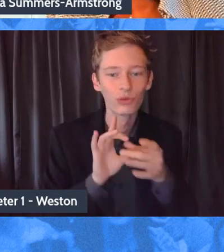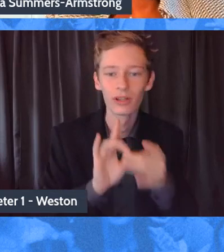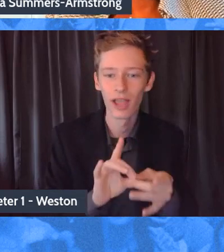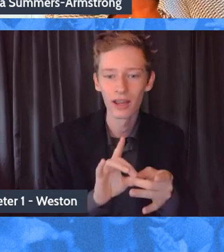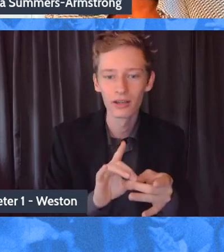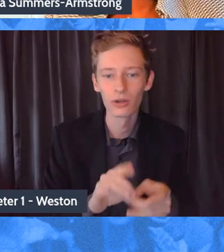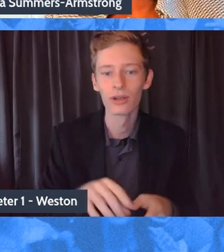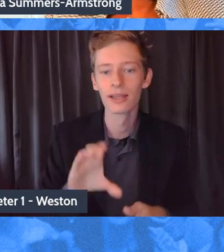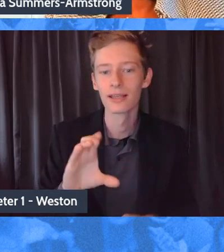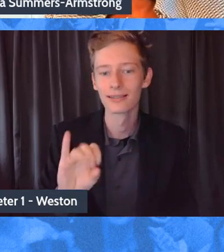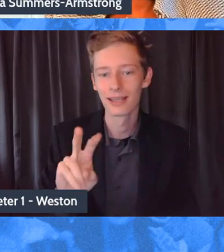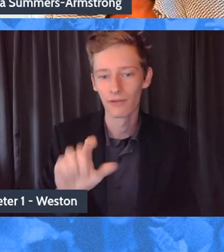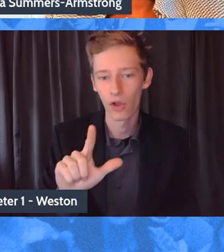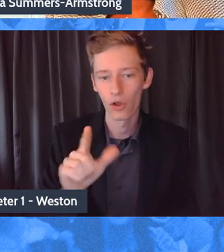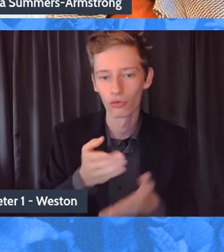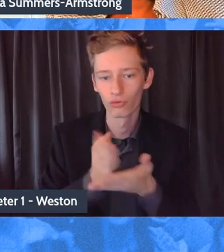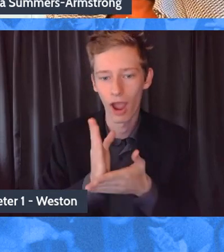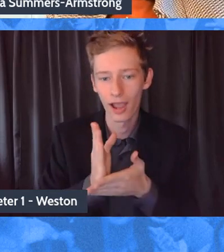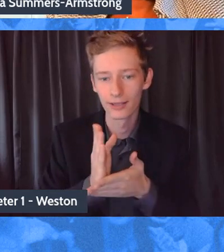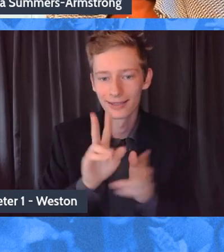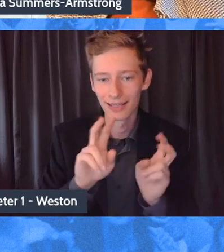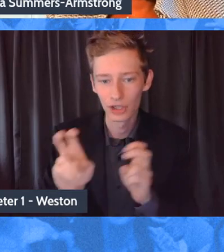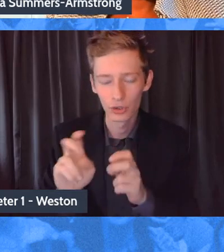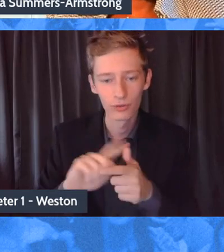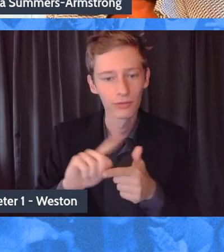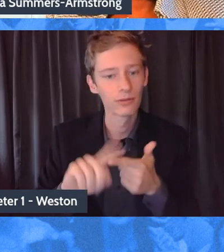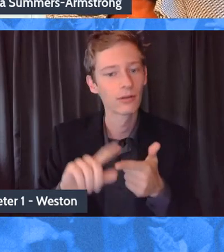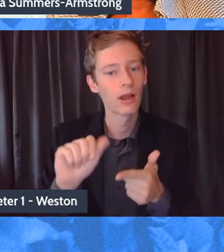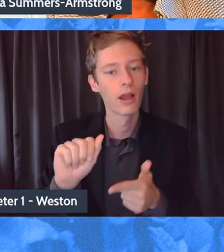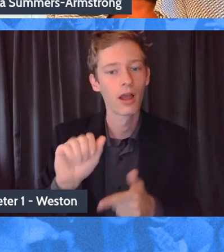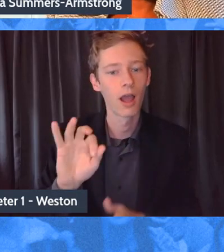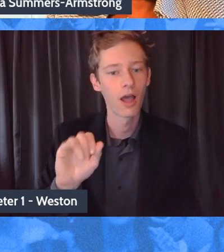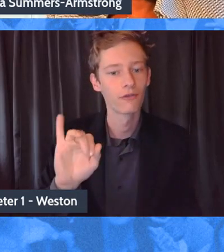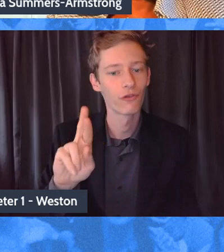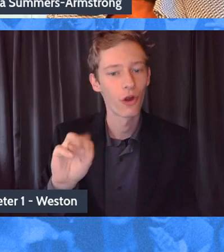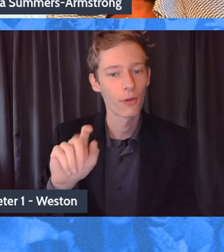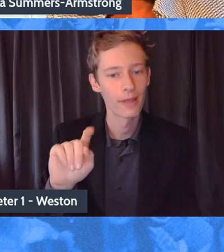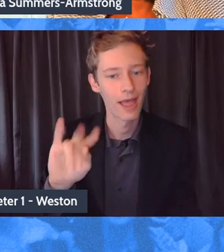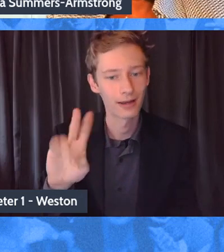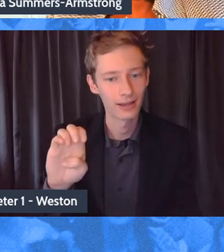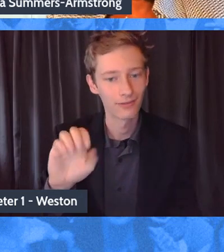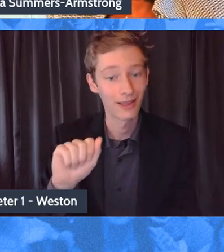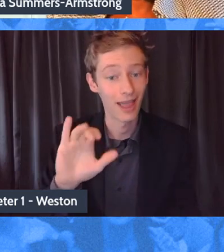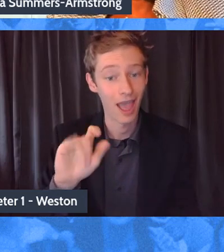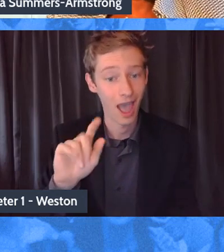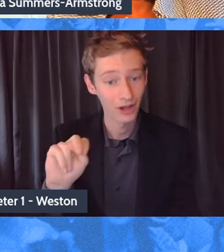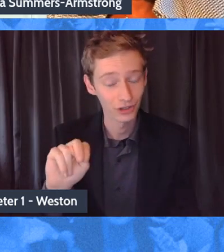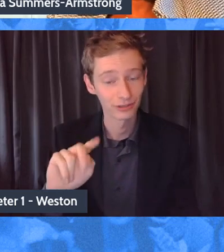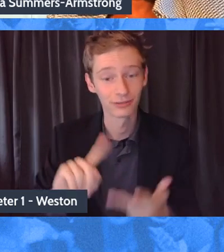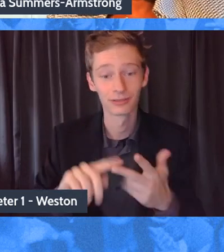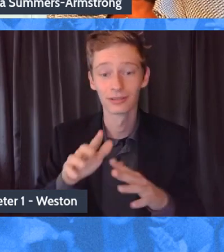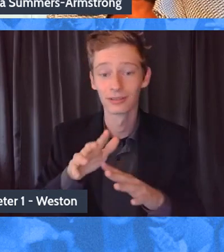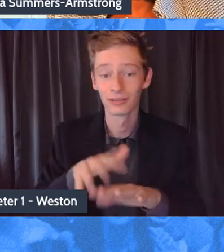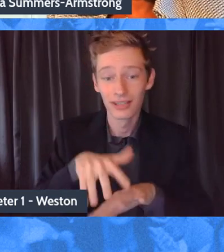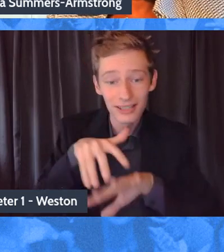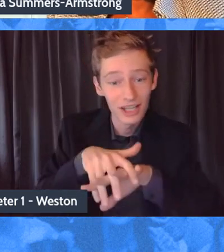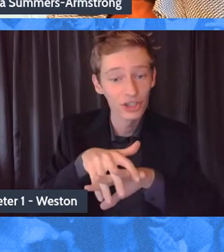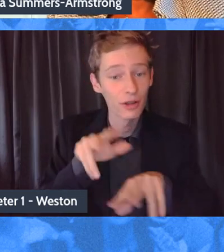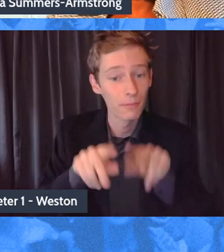Everything from the faction to indigent defense reform, co-founded a group doing Asian American civic engagement work,